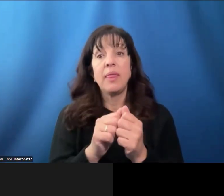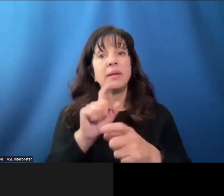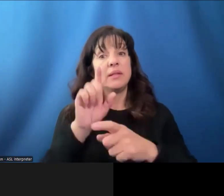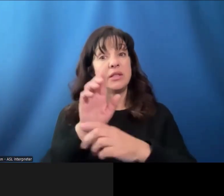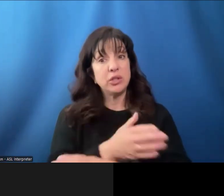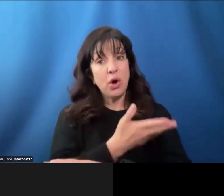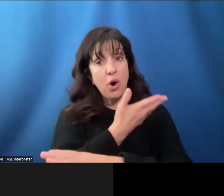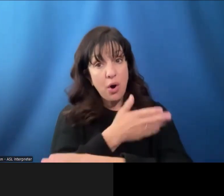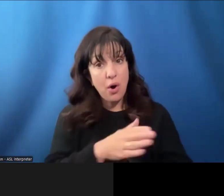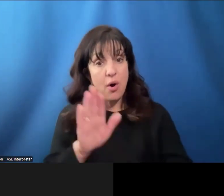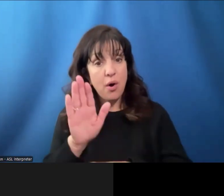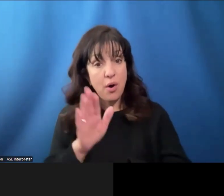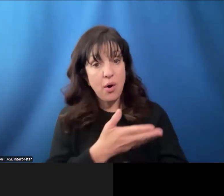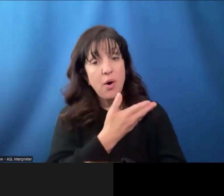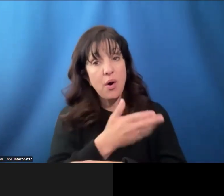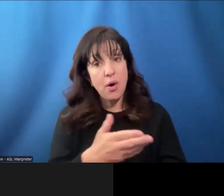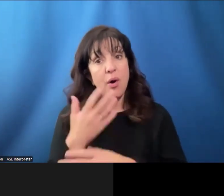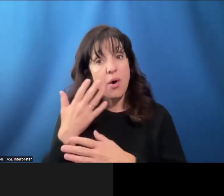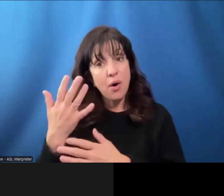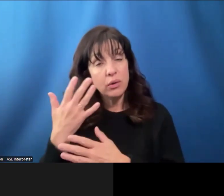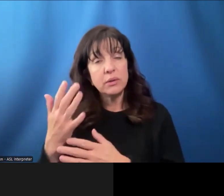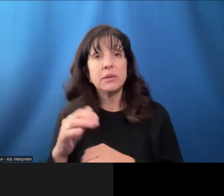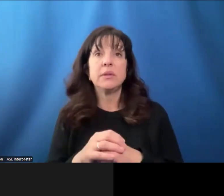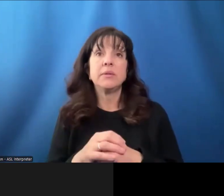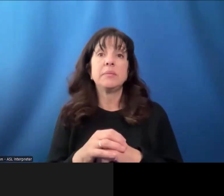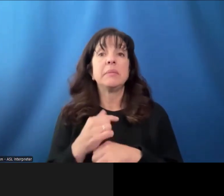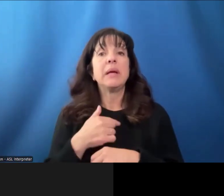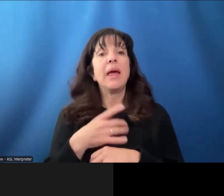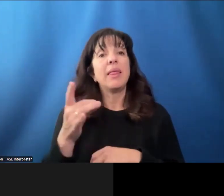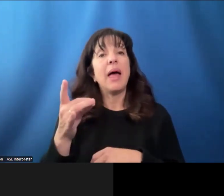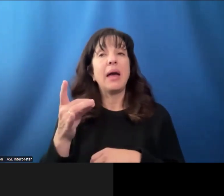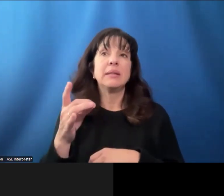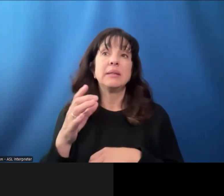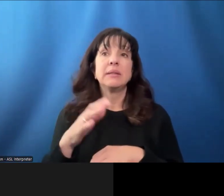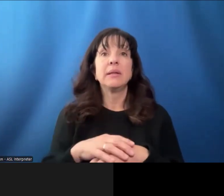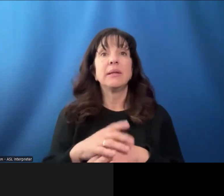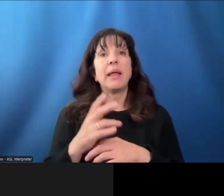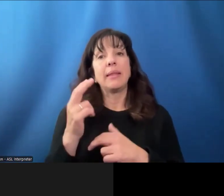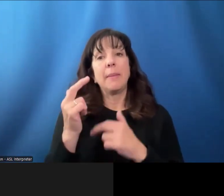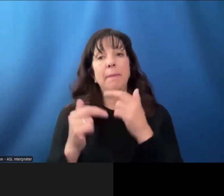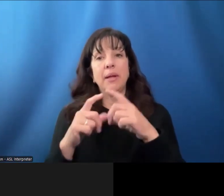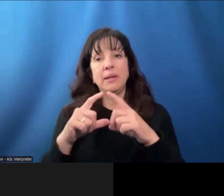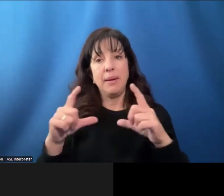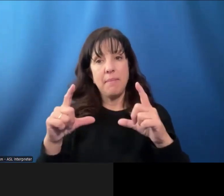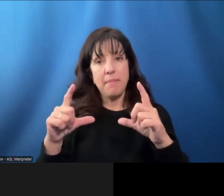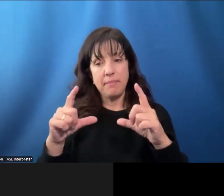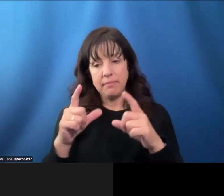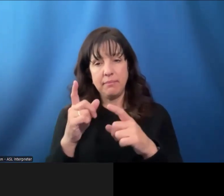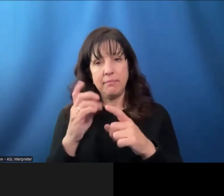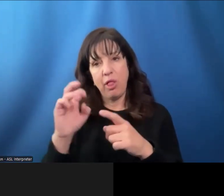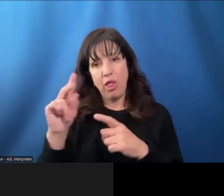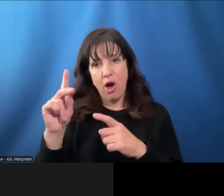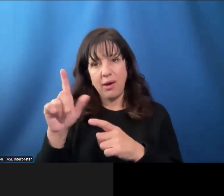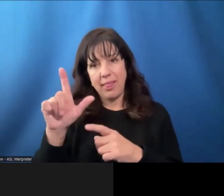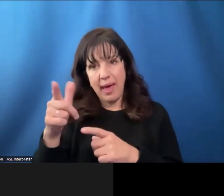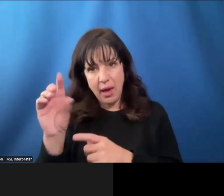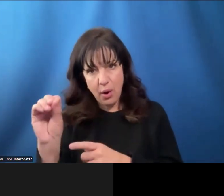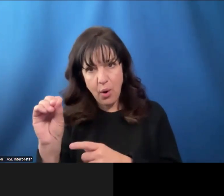He'll do some engagement with he likes, like, like, the building block, Legos, yeah, and stacking things.